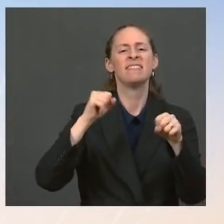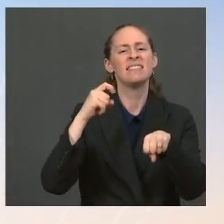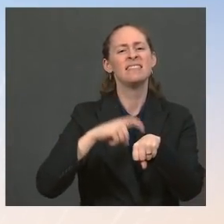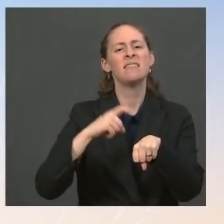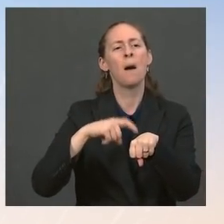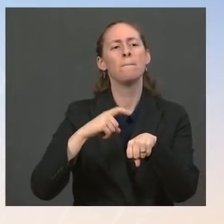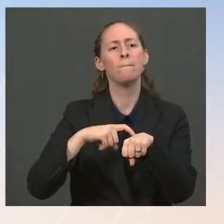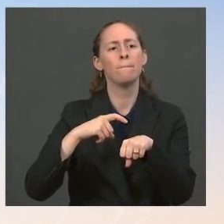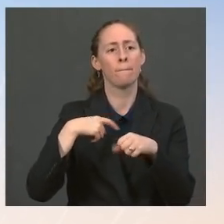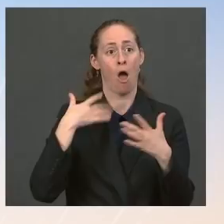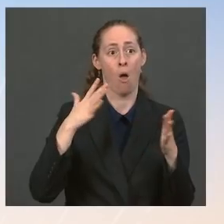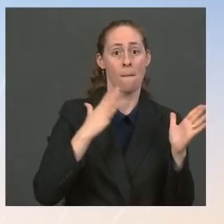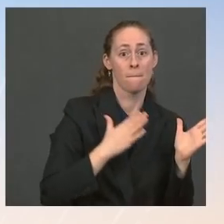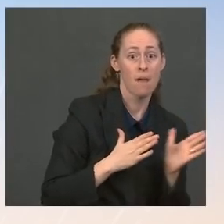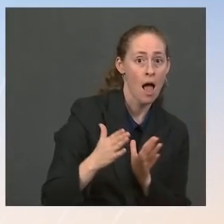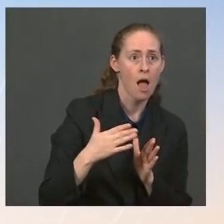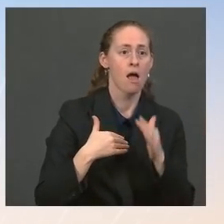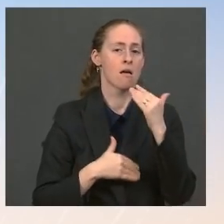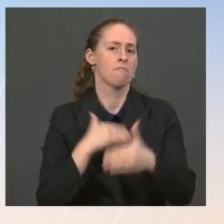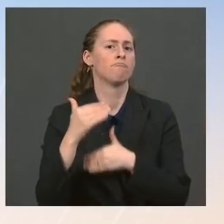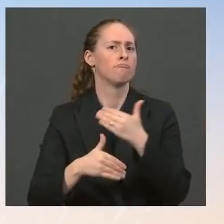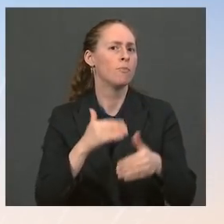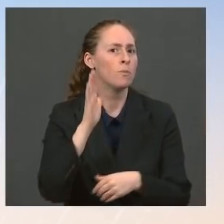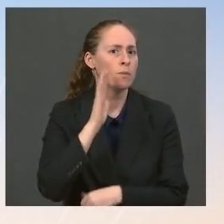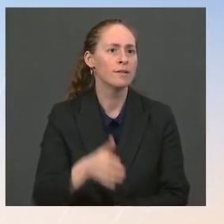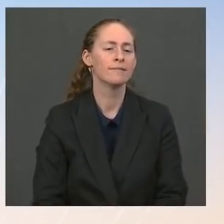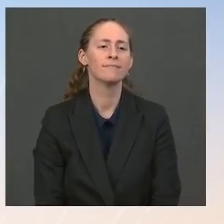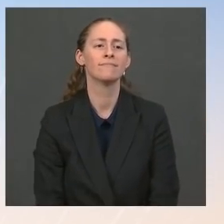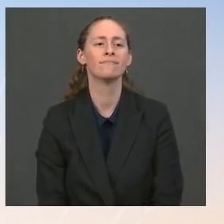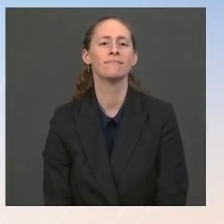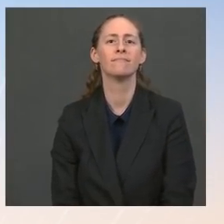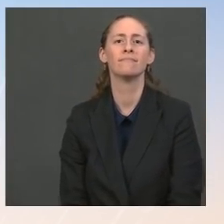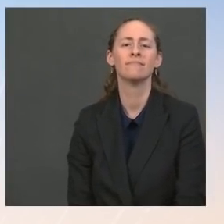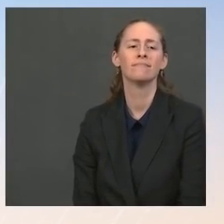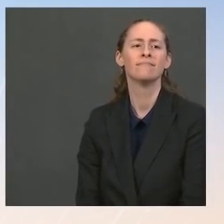The Press: Thank you, Mr. Secretary. Thank you for being here. I know we had suggested it'd be great to have you,